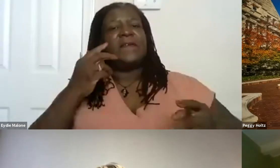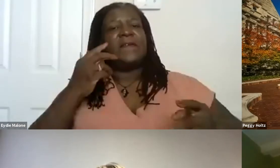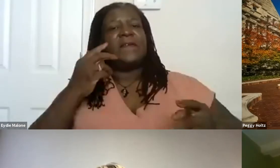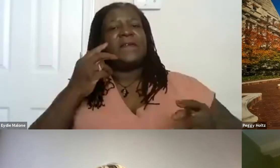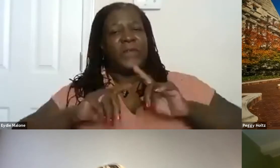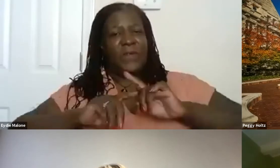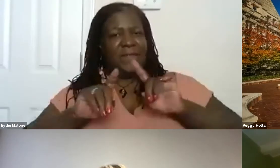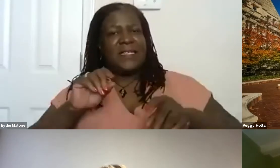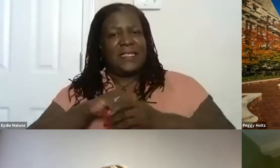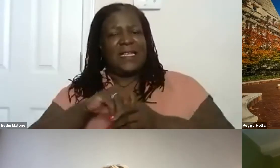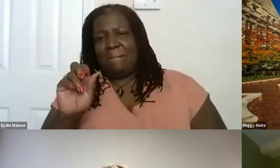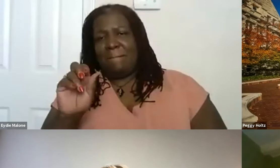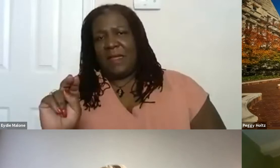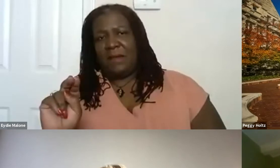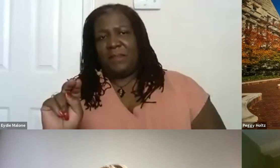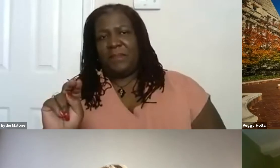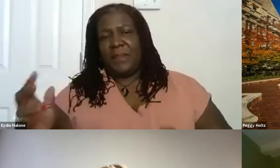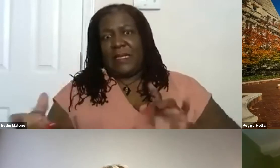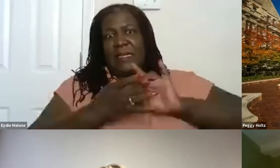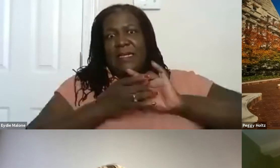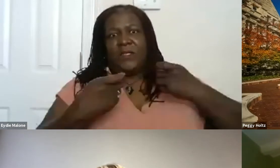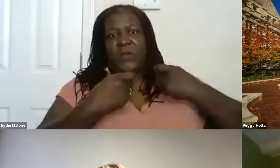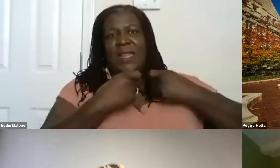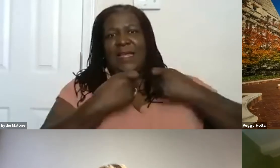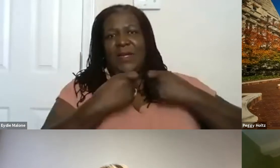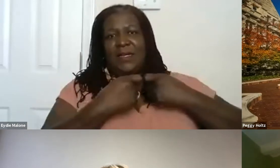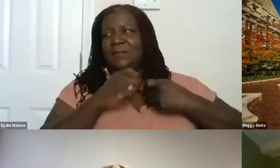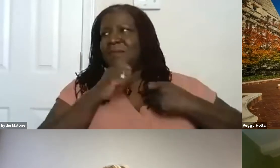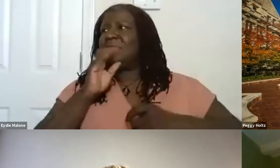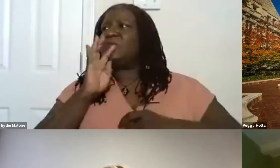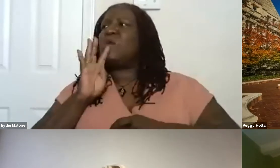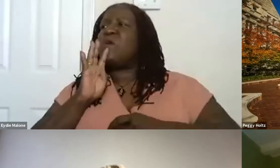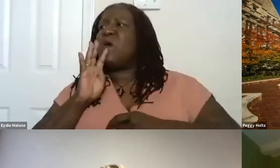more connected to electronics. So he wasn't as talkative as he has been. More difficult